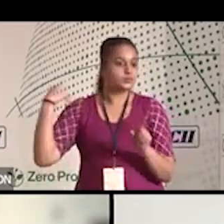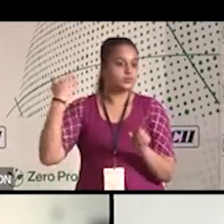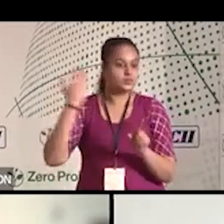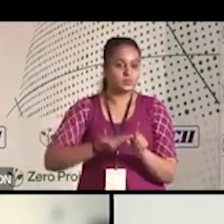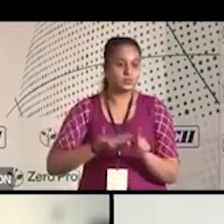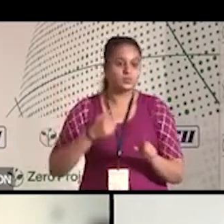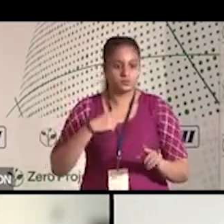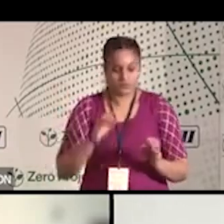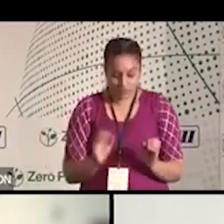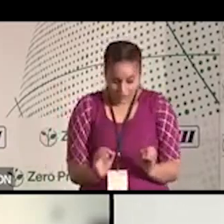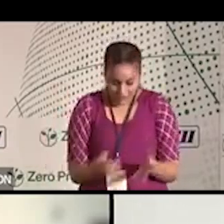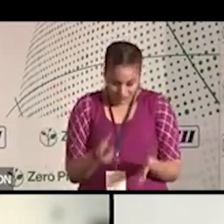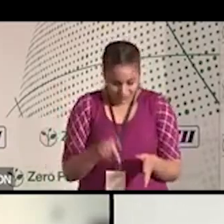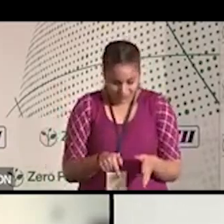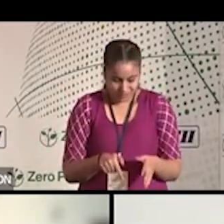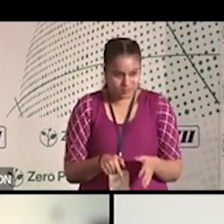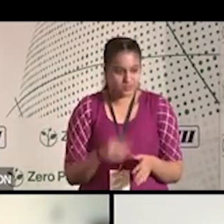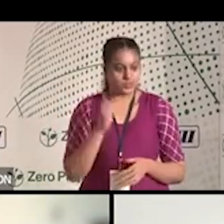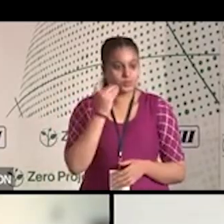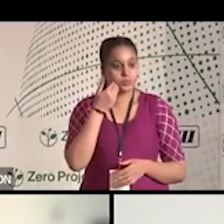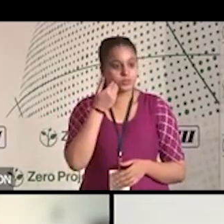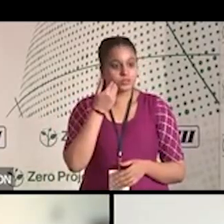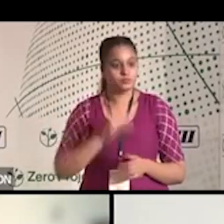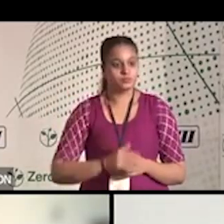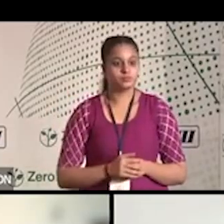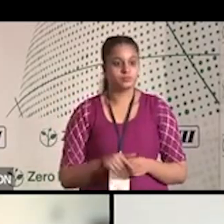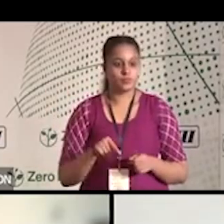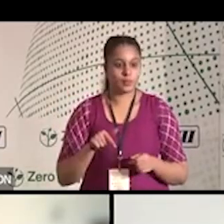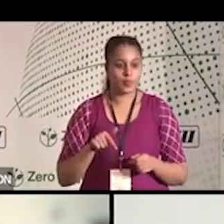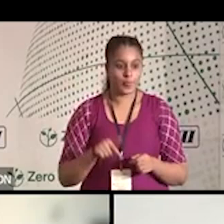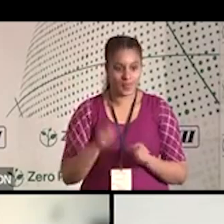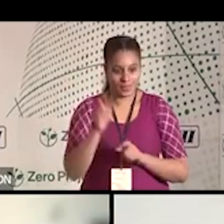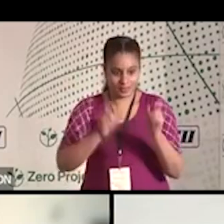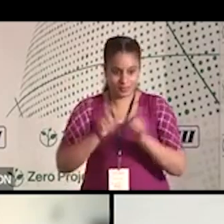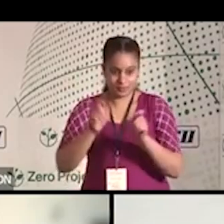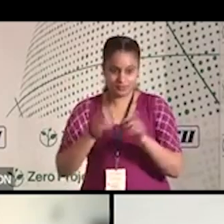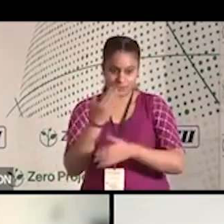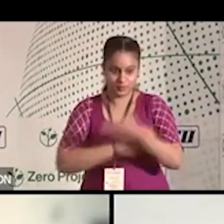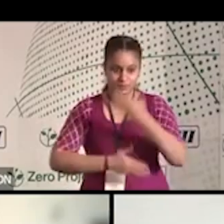we started when everybody said people with disabilities cannot learn. And I you know.